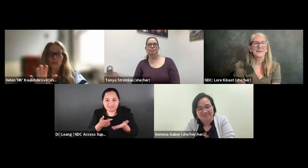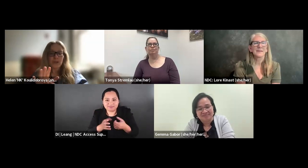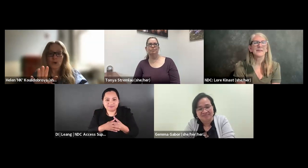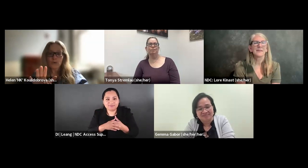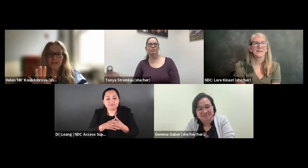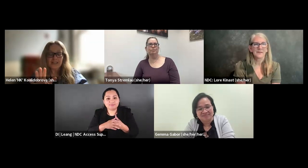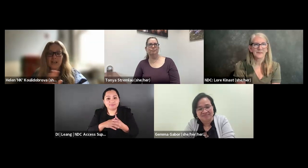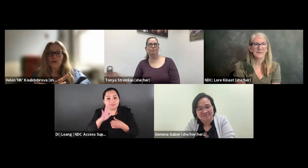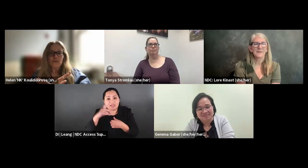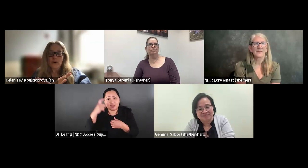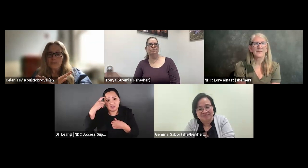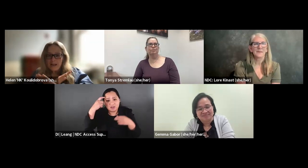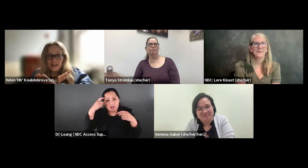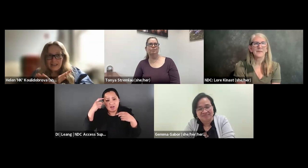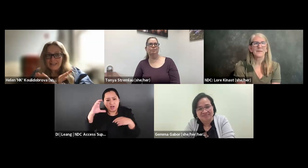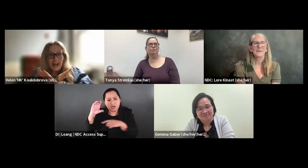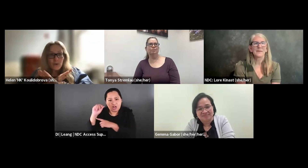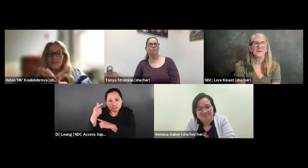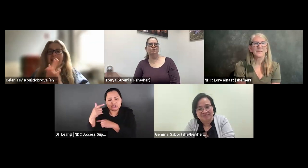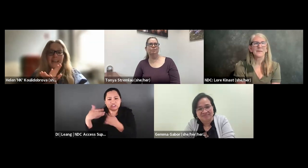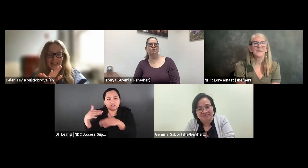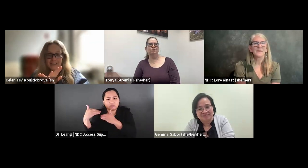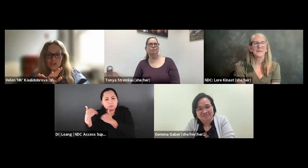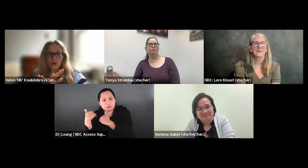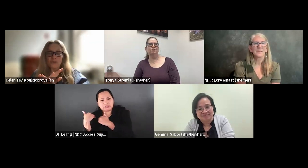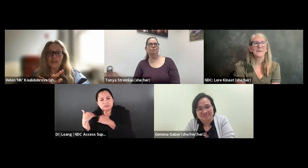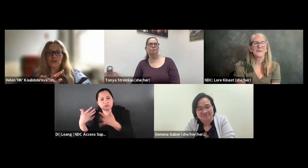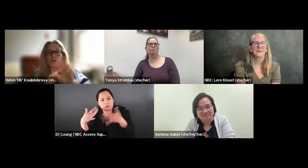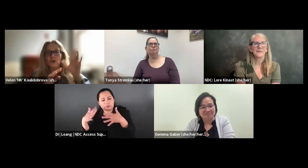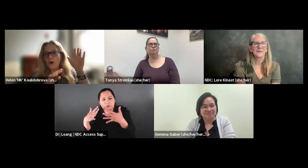We know this from now decades of literature